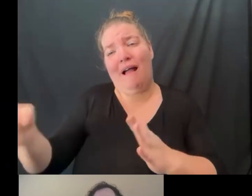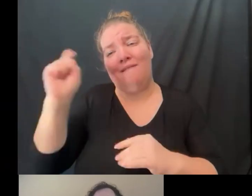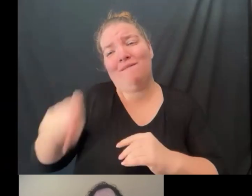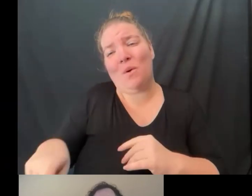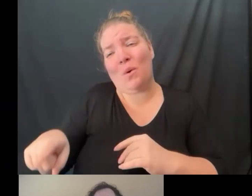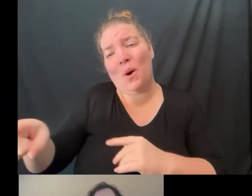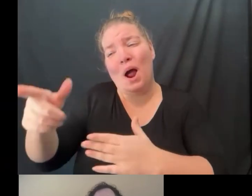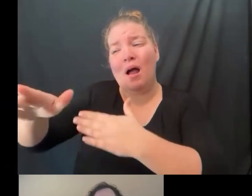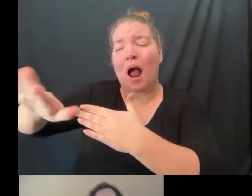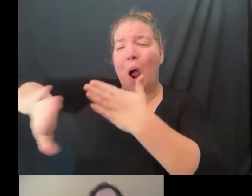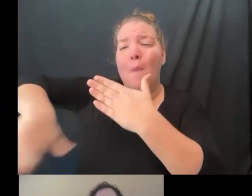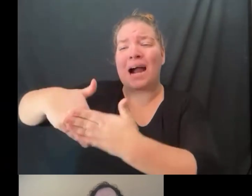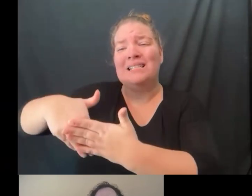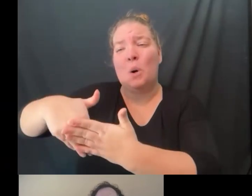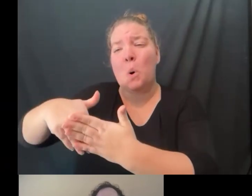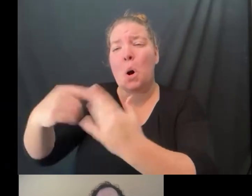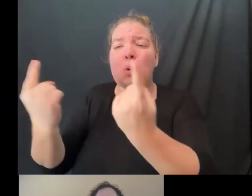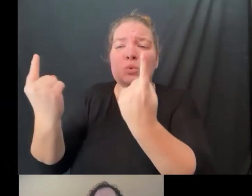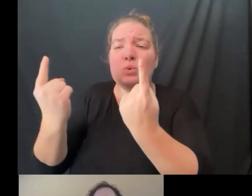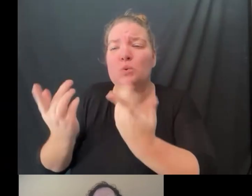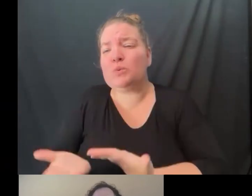and instead were presented with alternative things you can